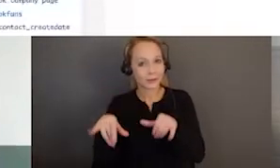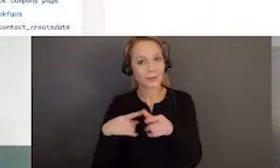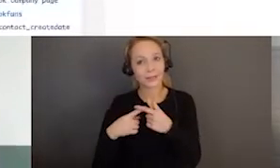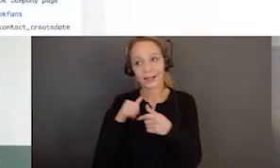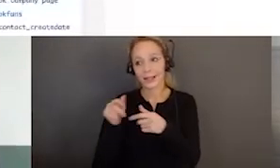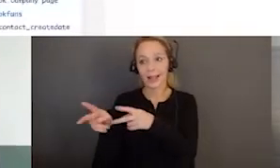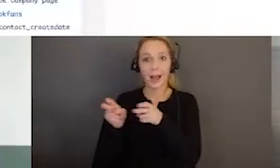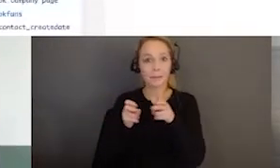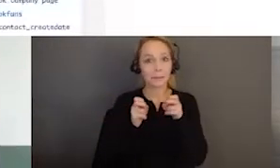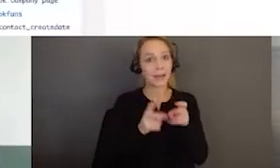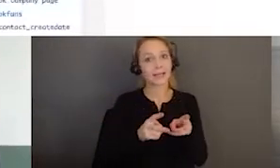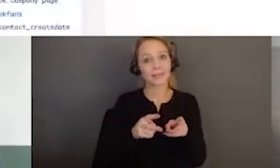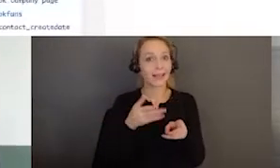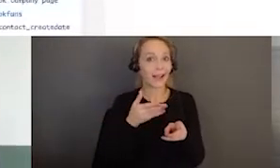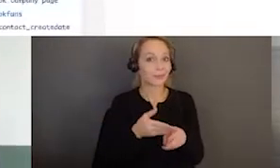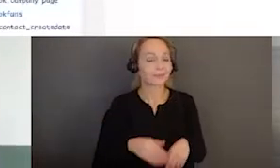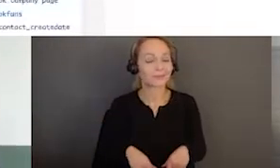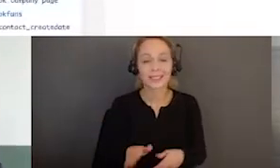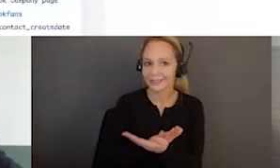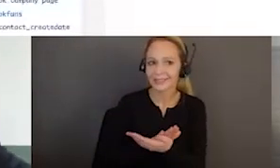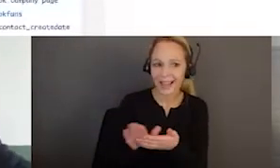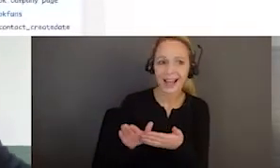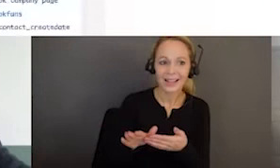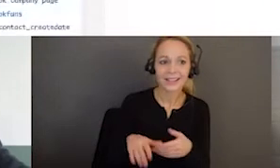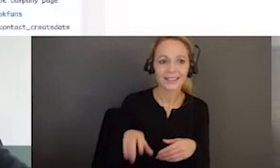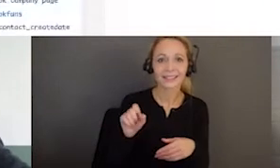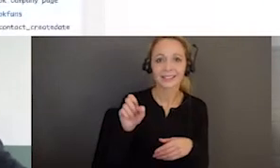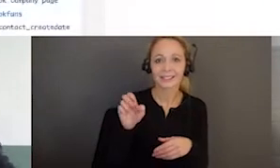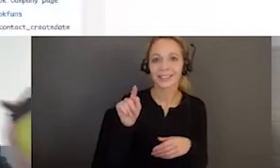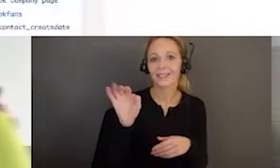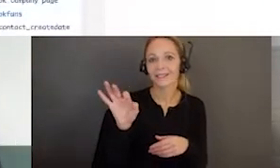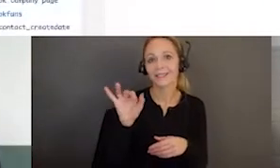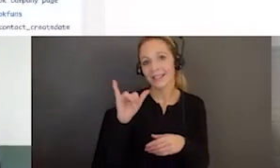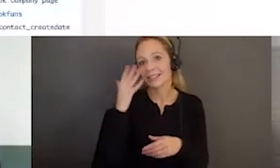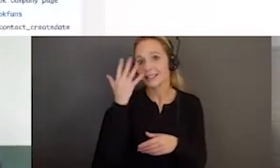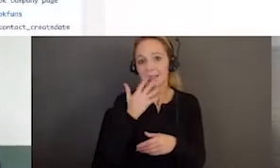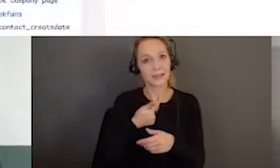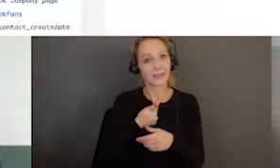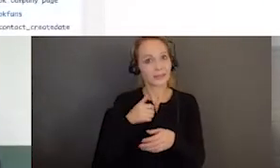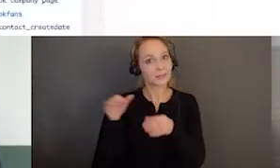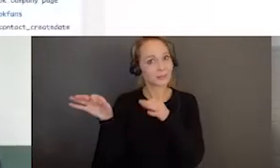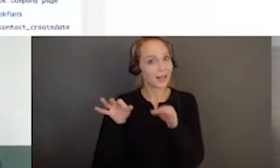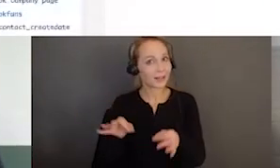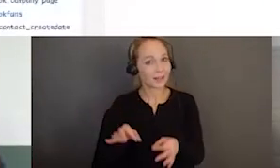NICE, STEF. THIS GraphQL LOOKS VERY SELF-EXPLANATORY AND WE REALLY